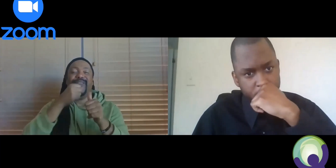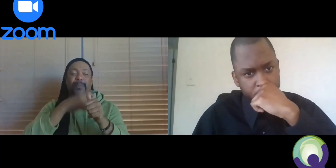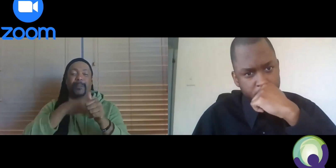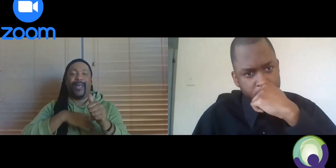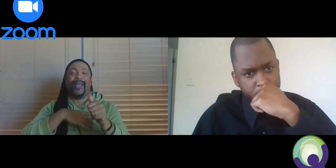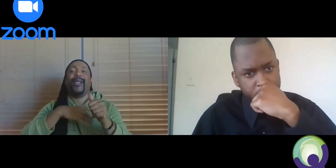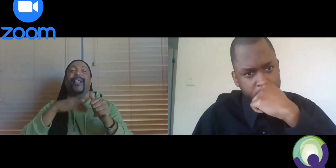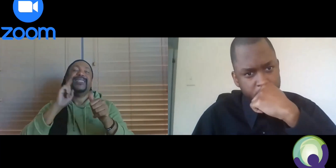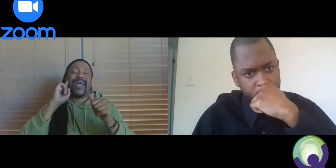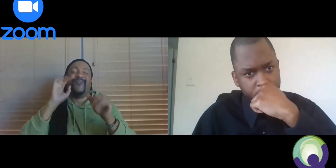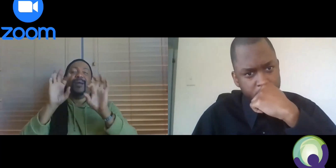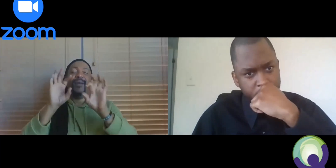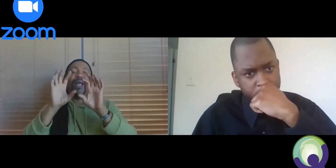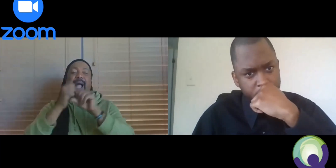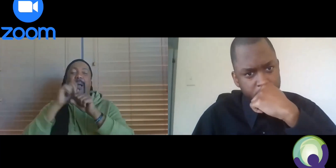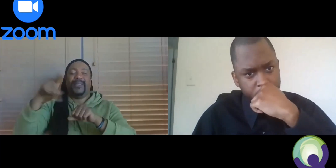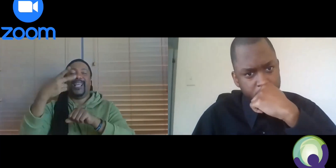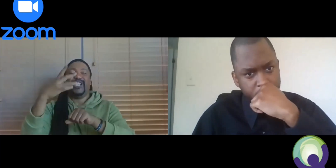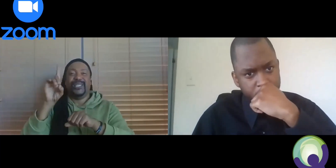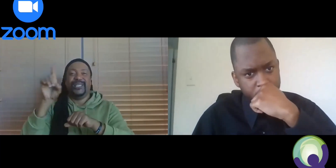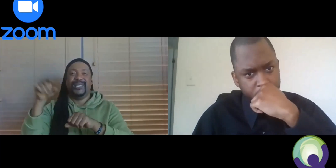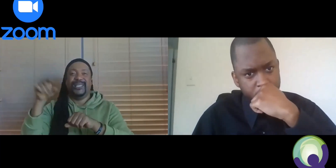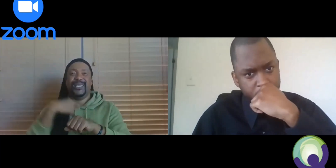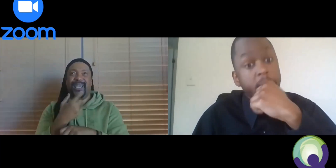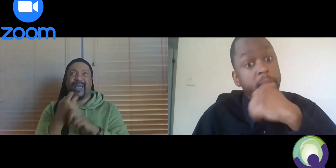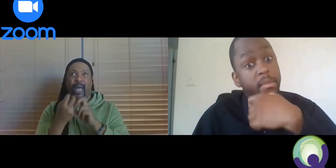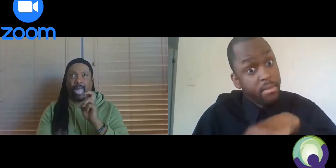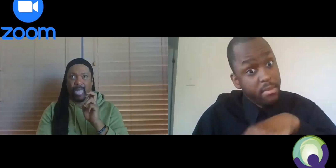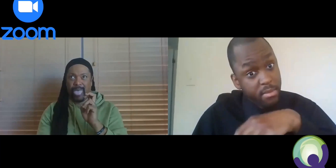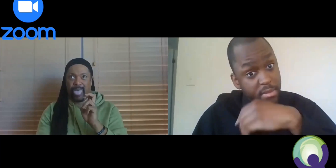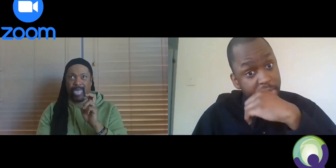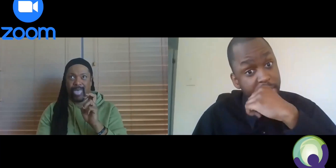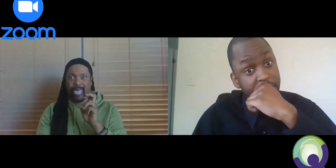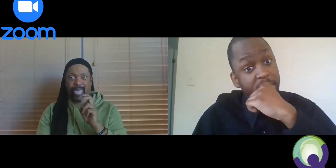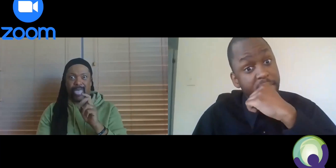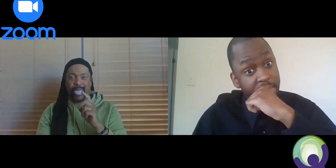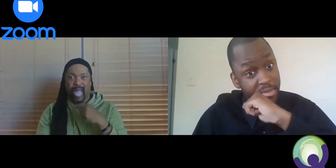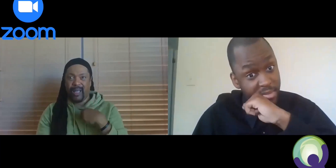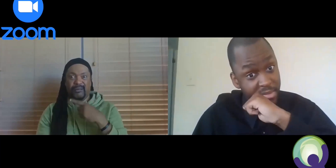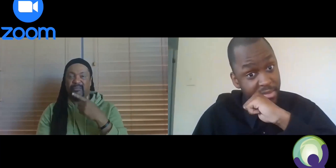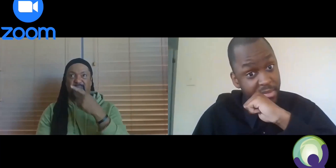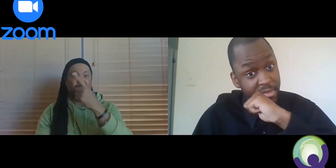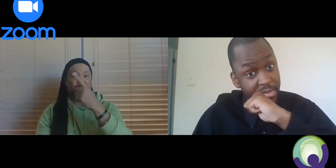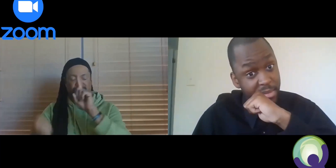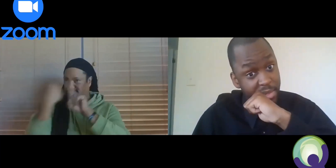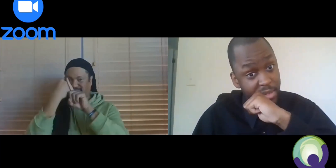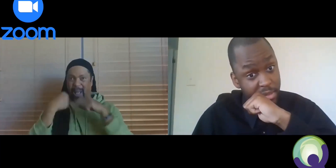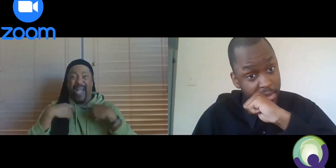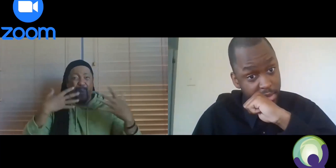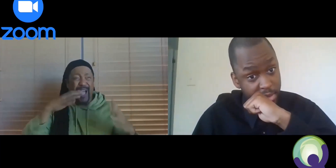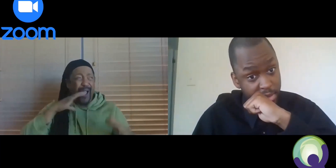was the first female black deaf who earned her PhD. I was amazed.